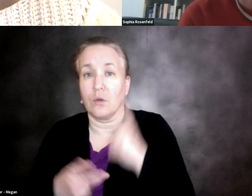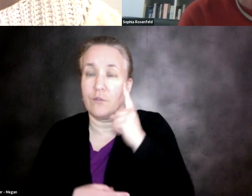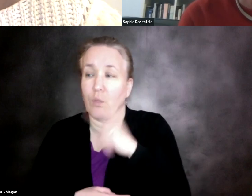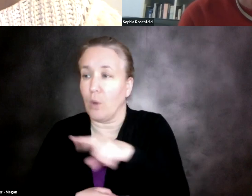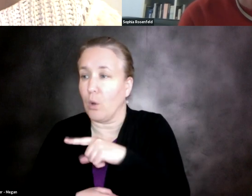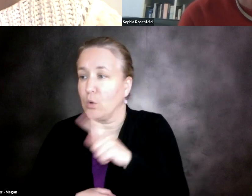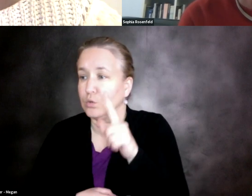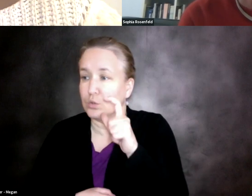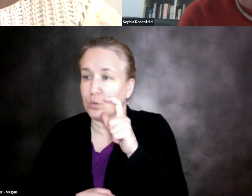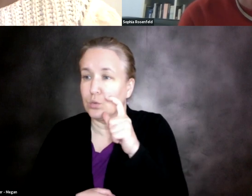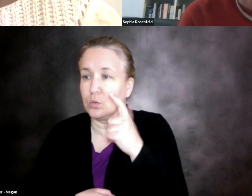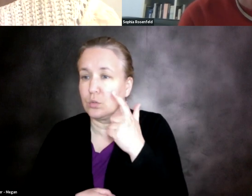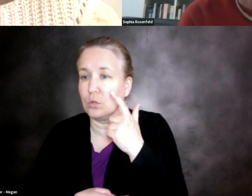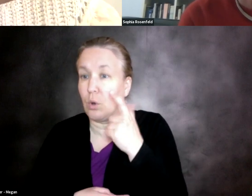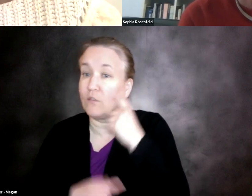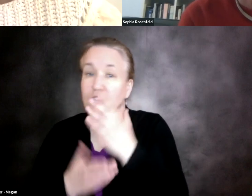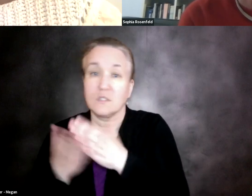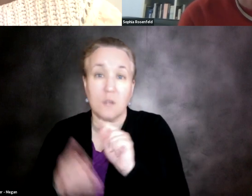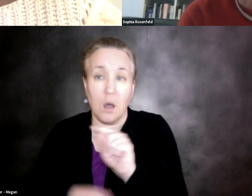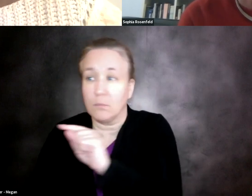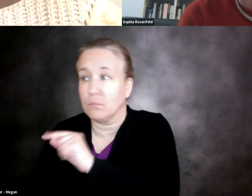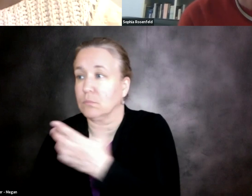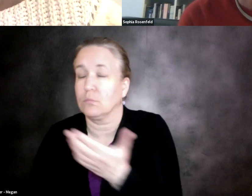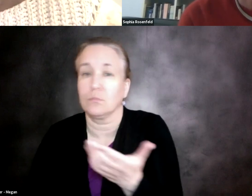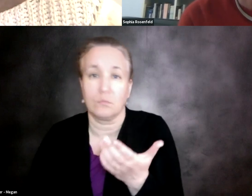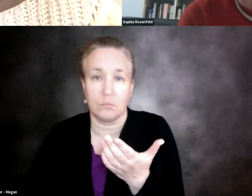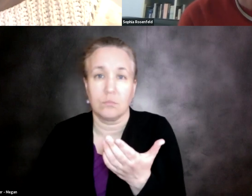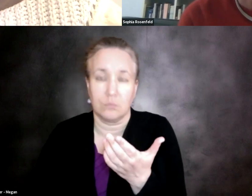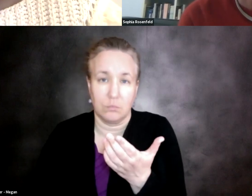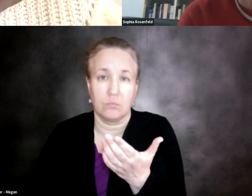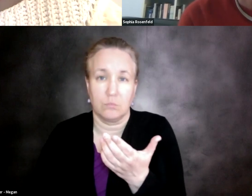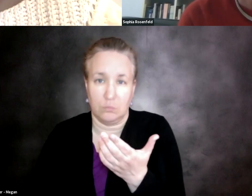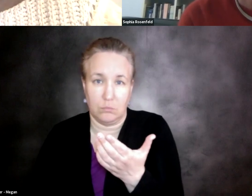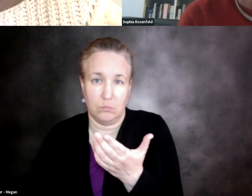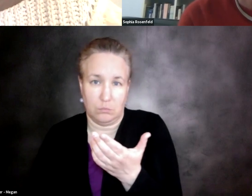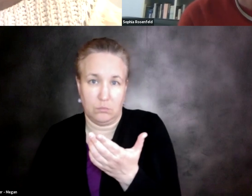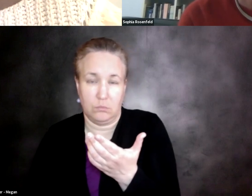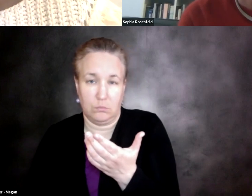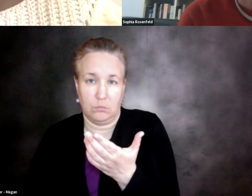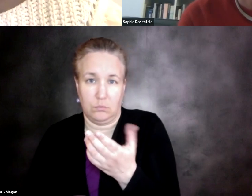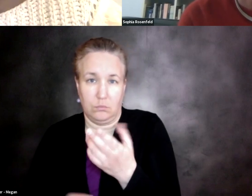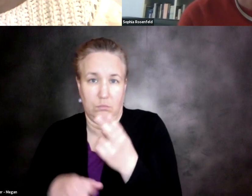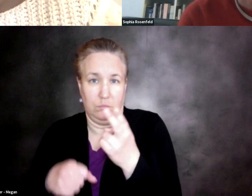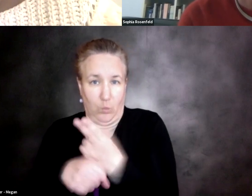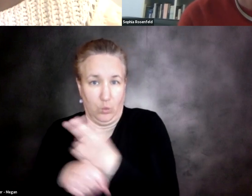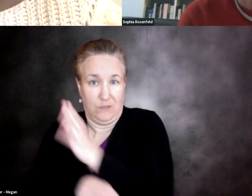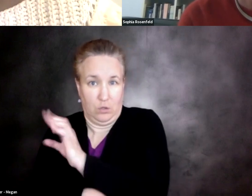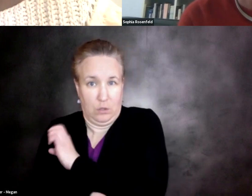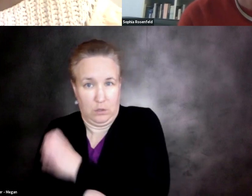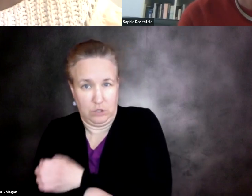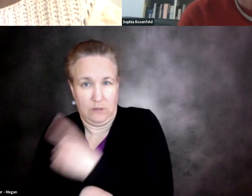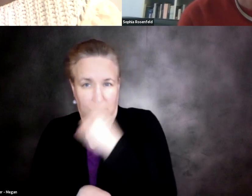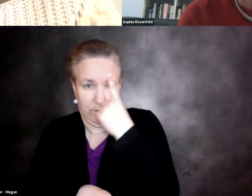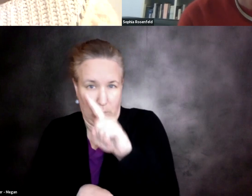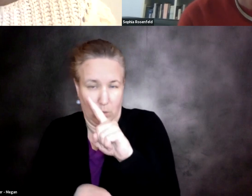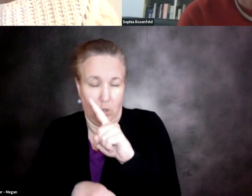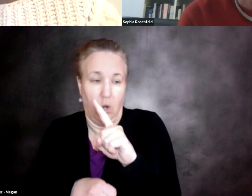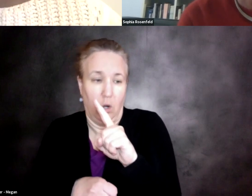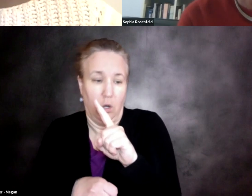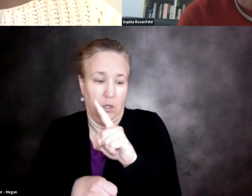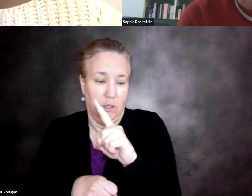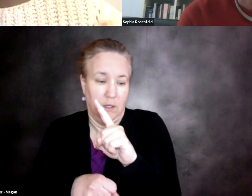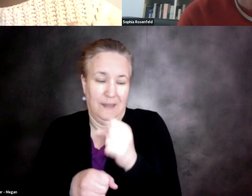for some to lend their energies to expanding this free colony,